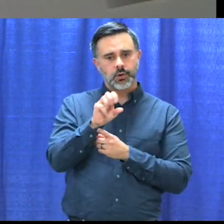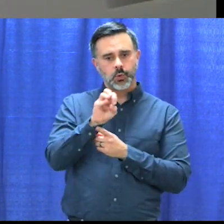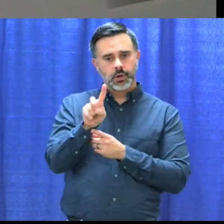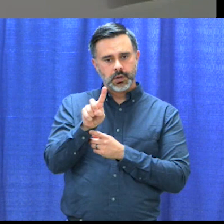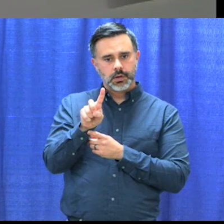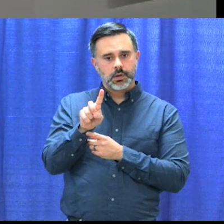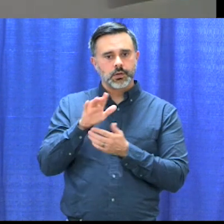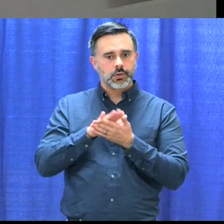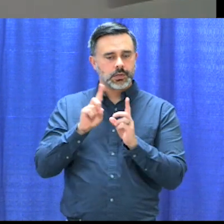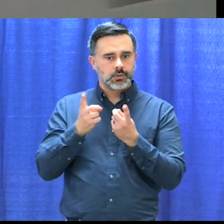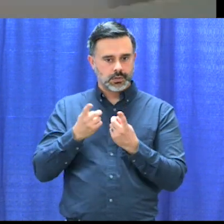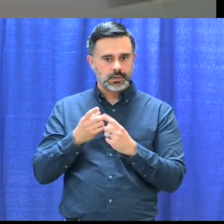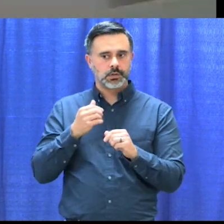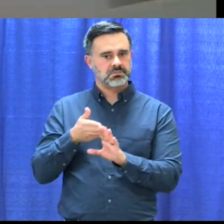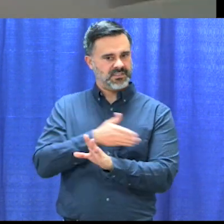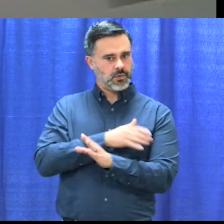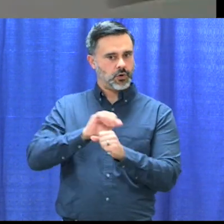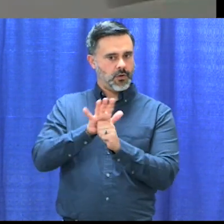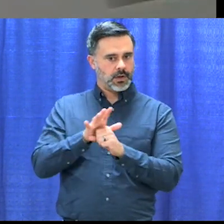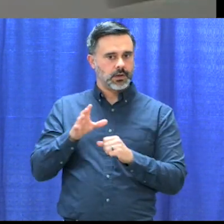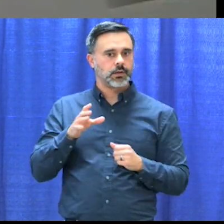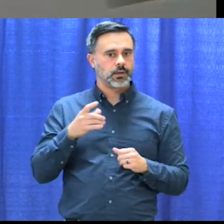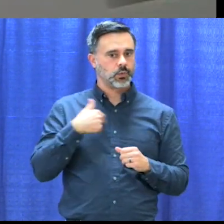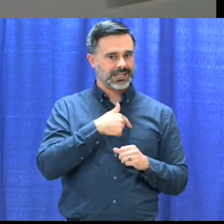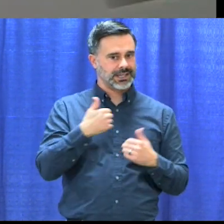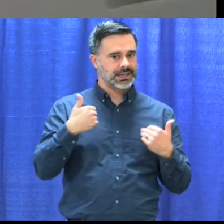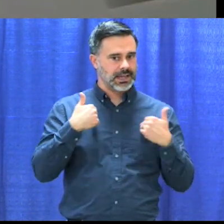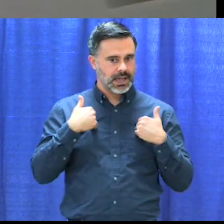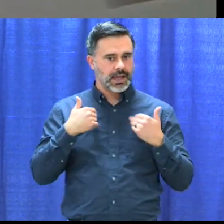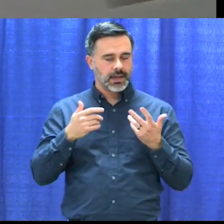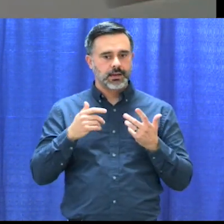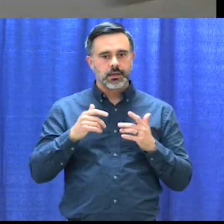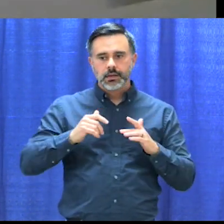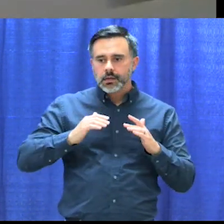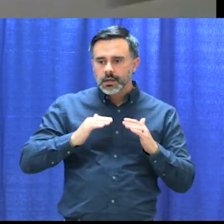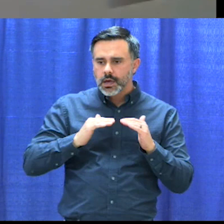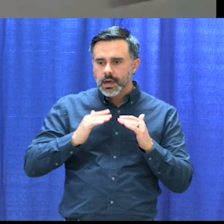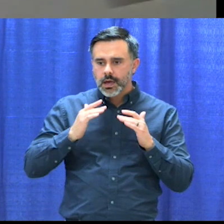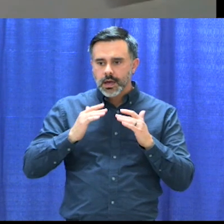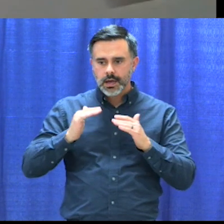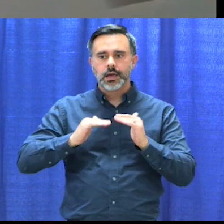Which before Covid 19 we had a massive disparity facing our students in our schools in Inglewood.